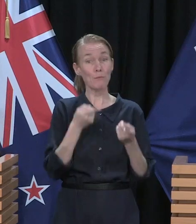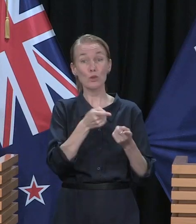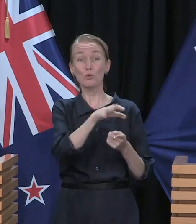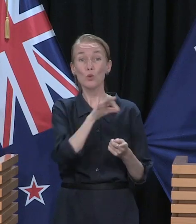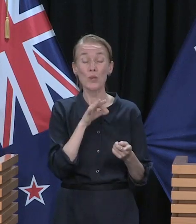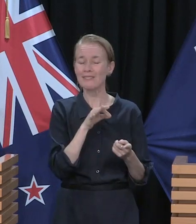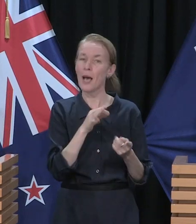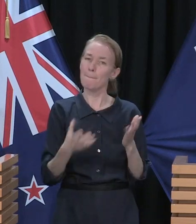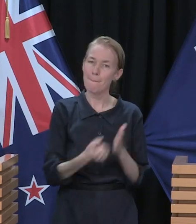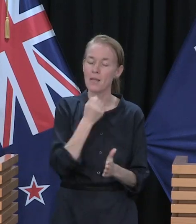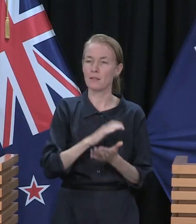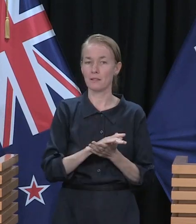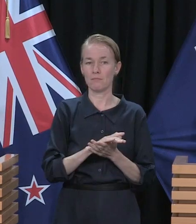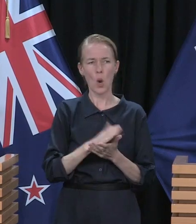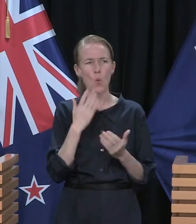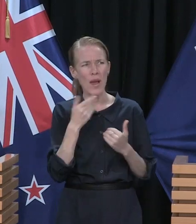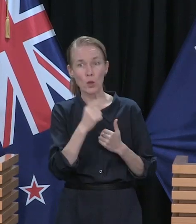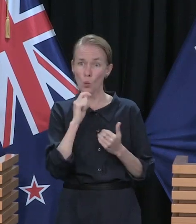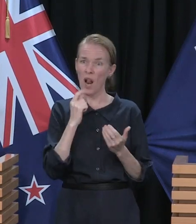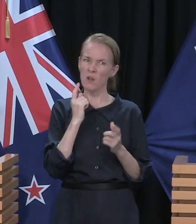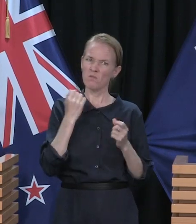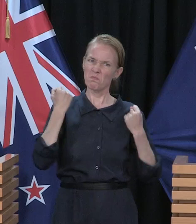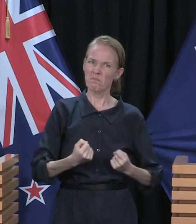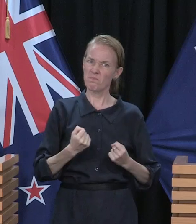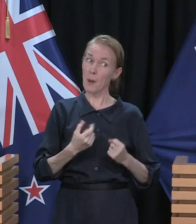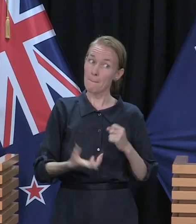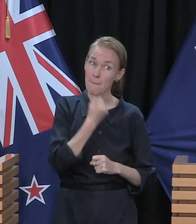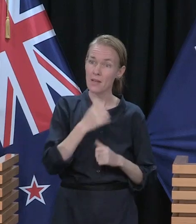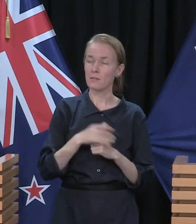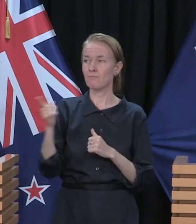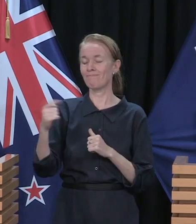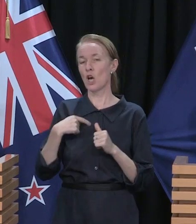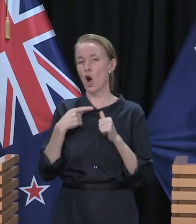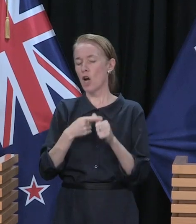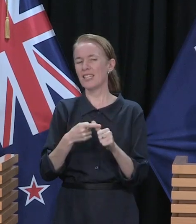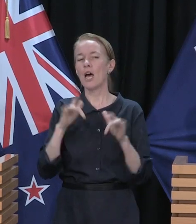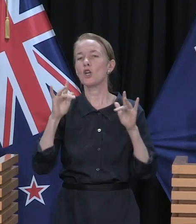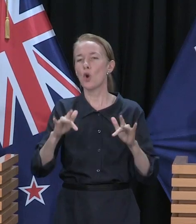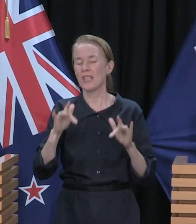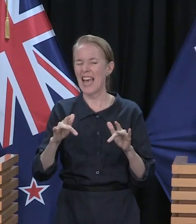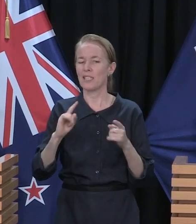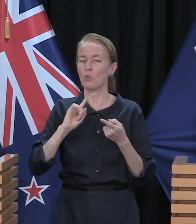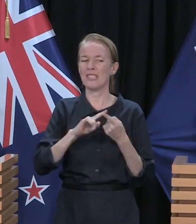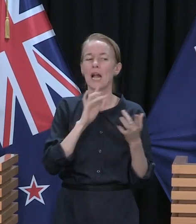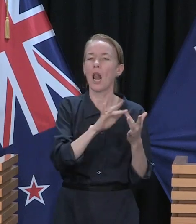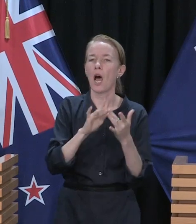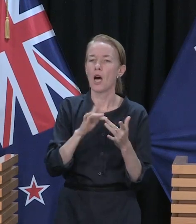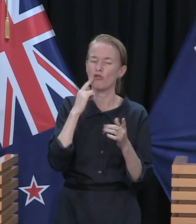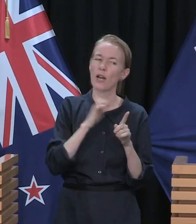what point do you stop asking nicely? Not there yet but we will keep pushing. Can I ask about